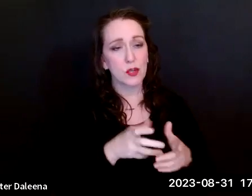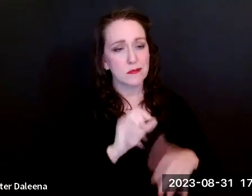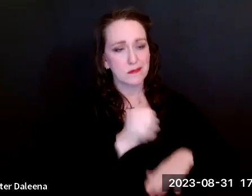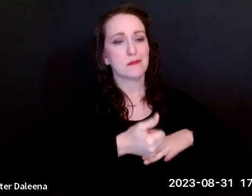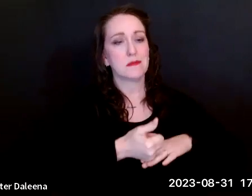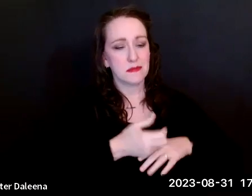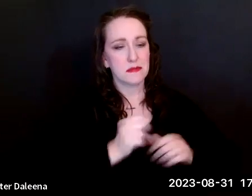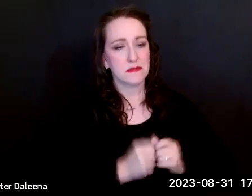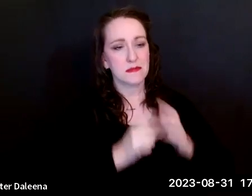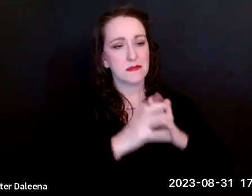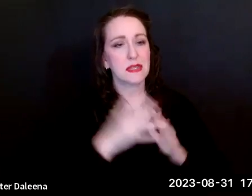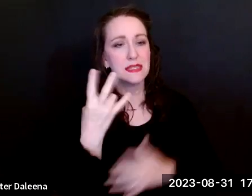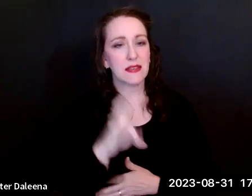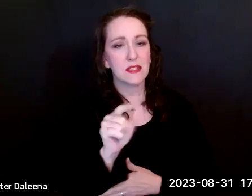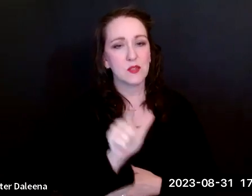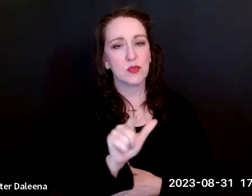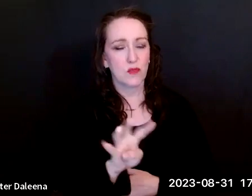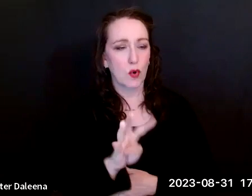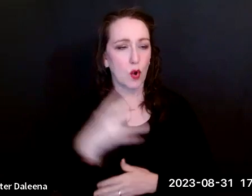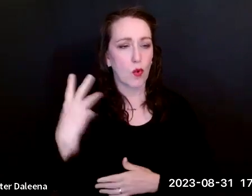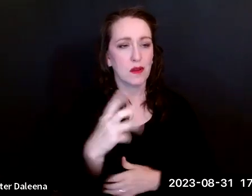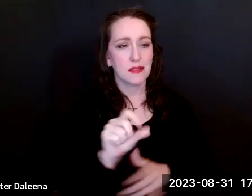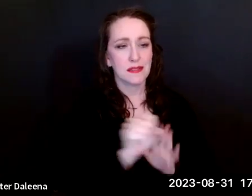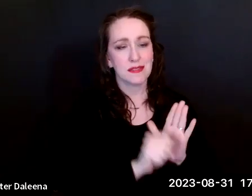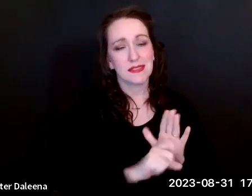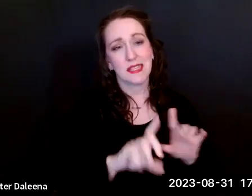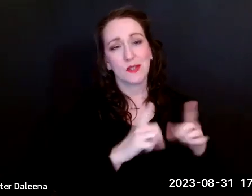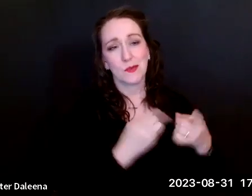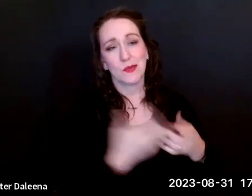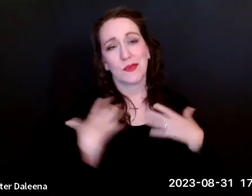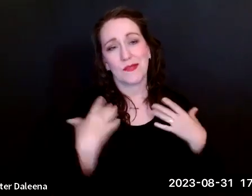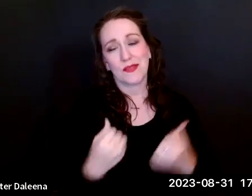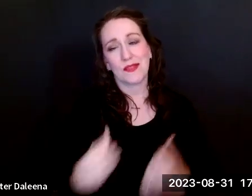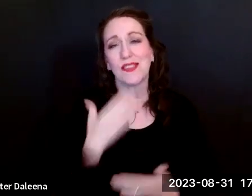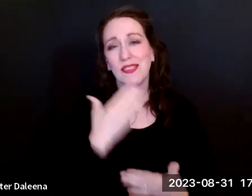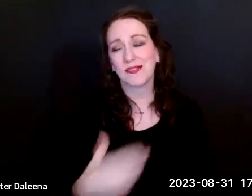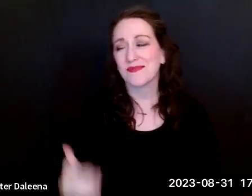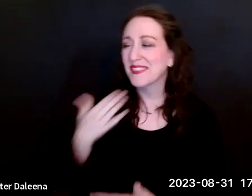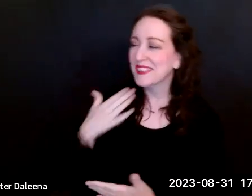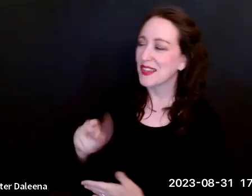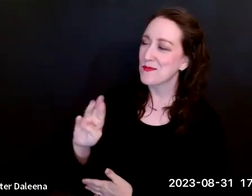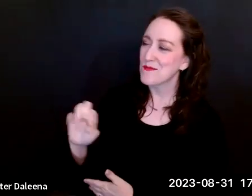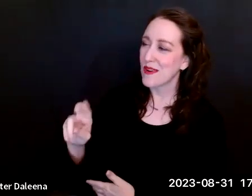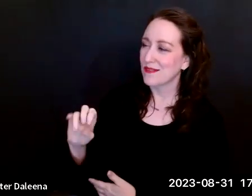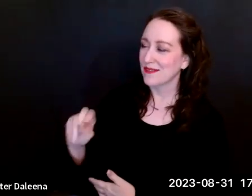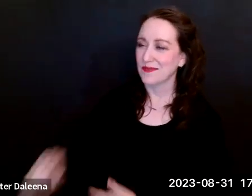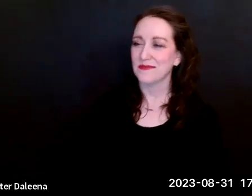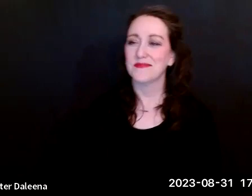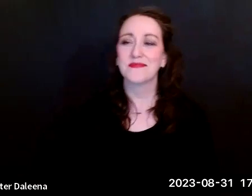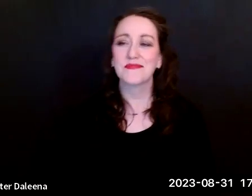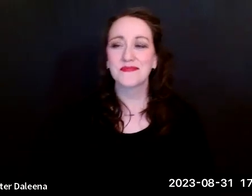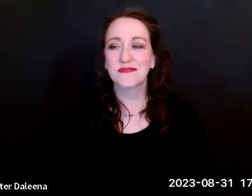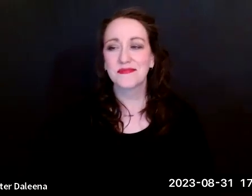1724 with the Washington State Department of Health thank you thank you Brandon um Shauna